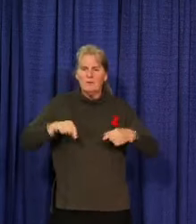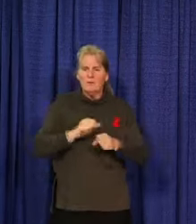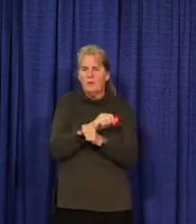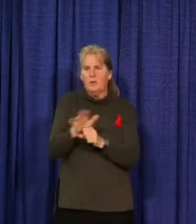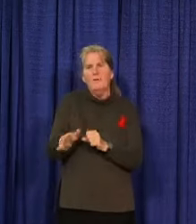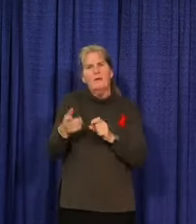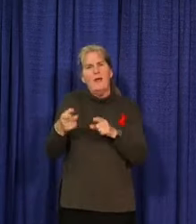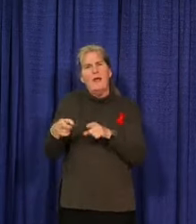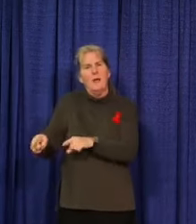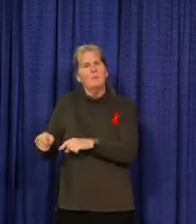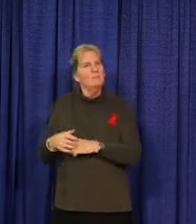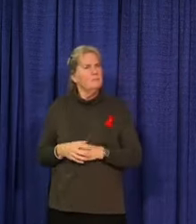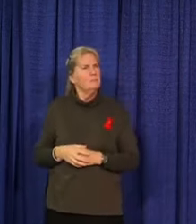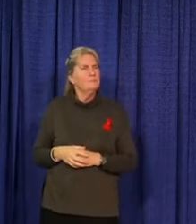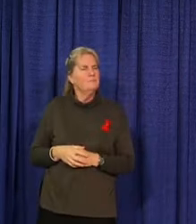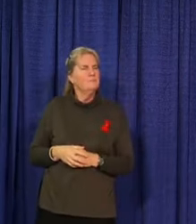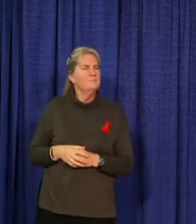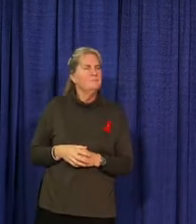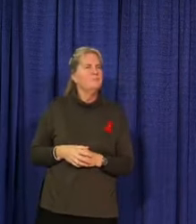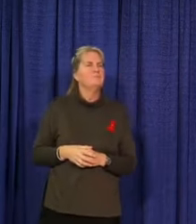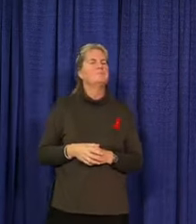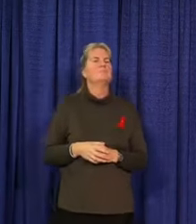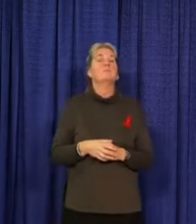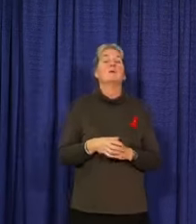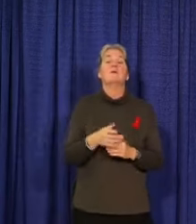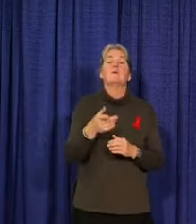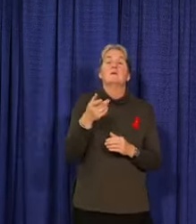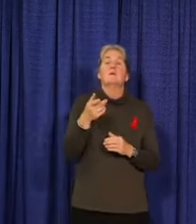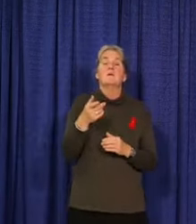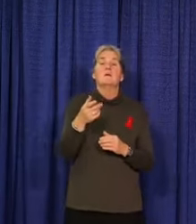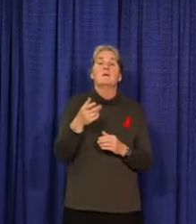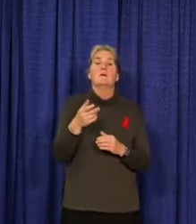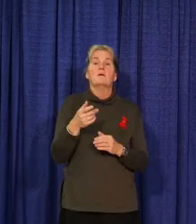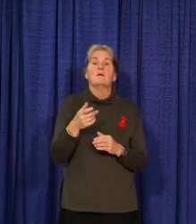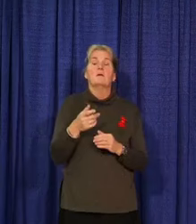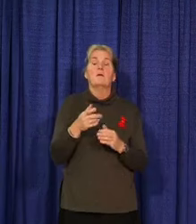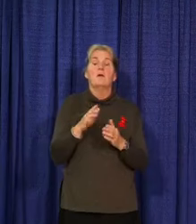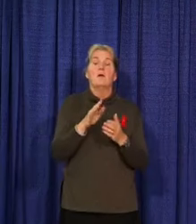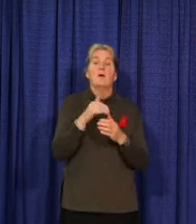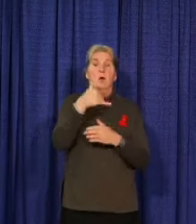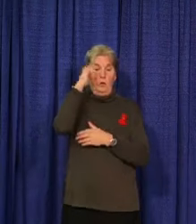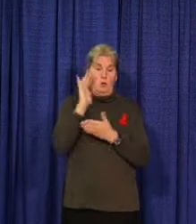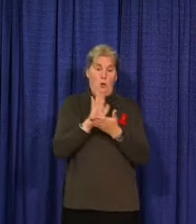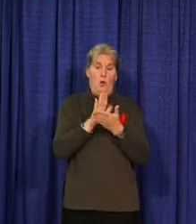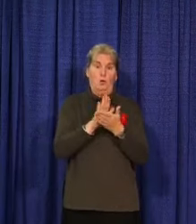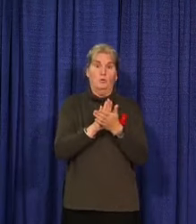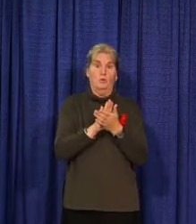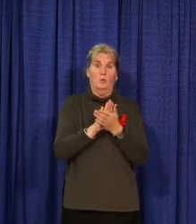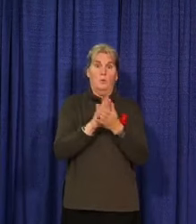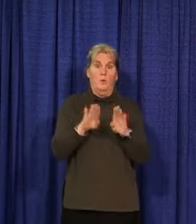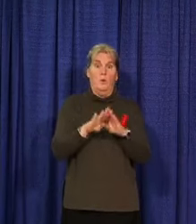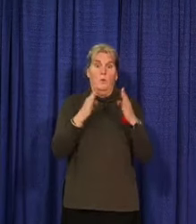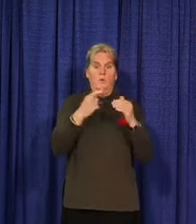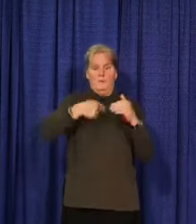during the pandemic times. The reopening of schools --